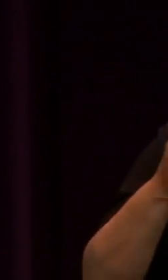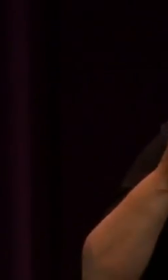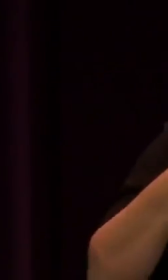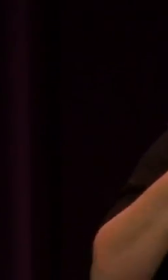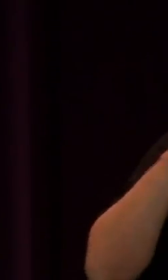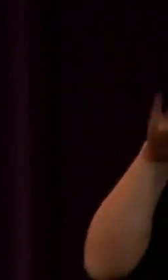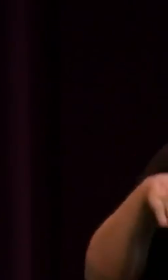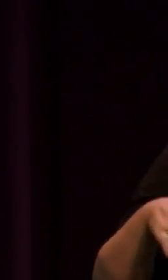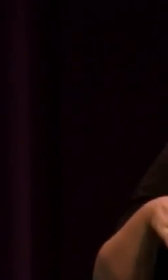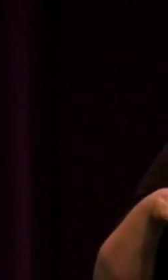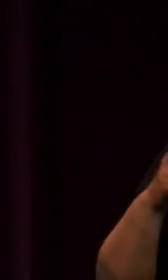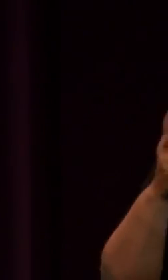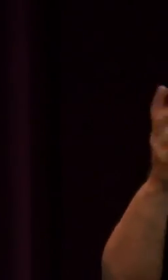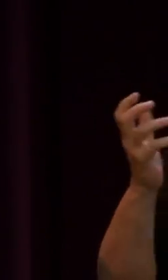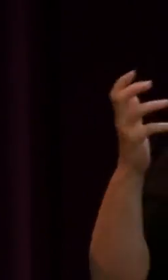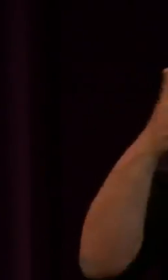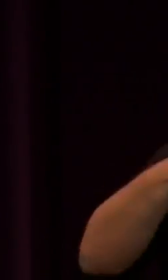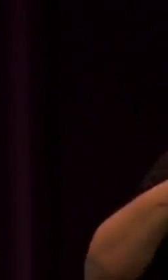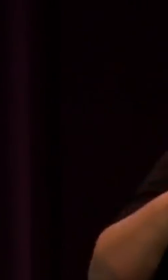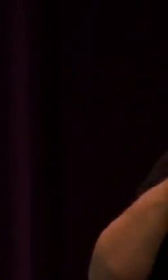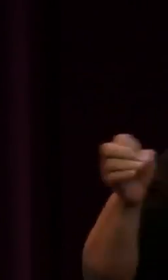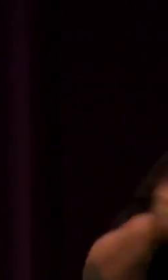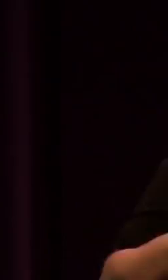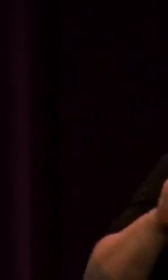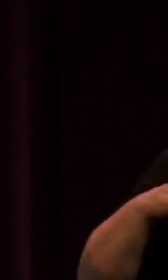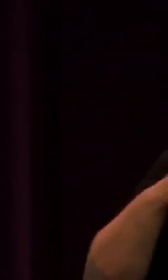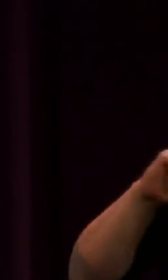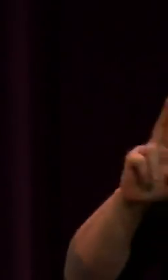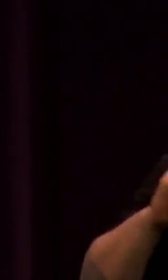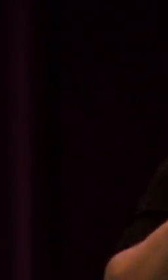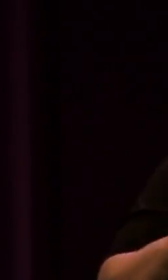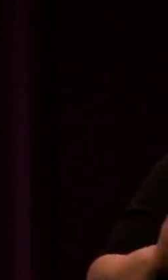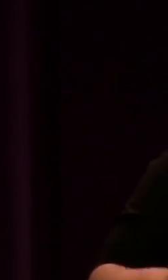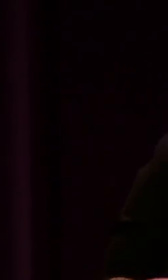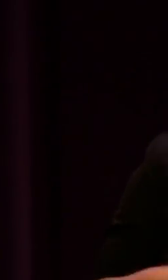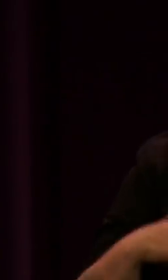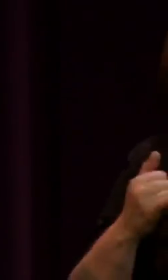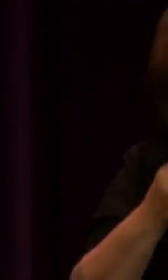GET YOUR HOUSE IN ORDER AND COME BACK WHEN YOUR HOUSE IS IN ORDER. WELL, I'LL TELL YOU, FOLKS.